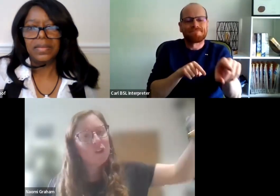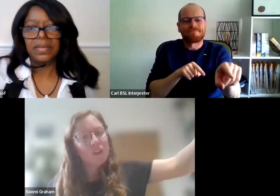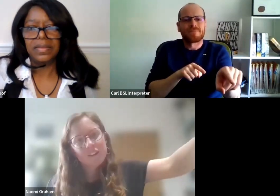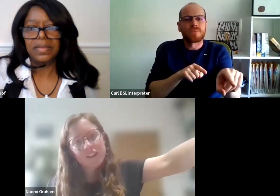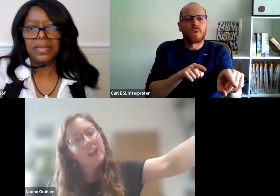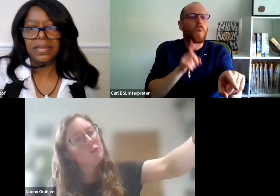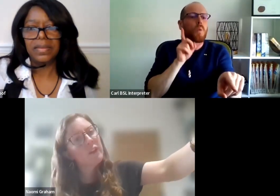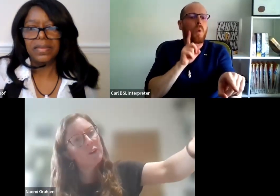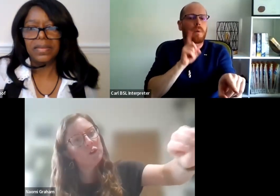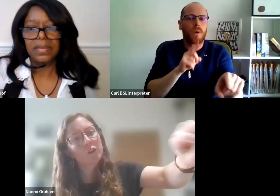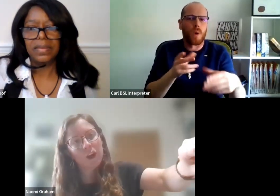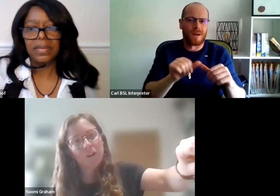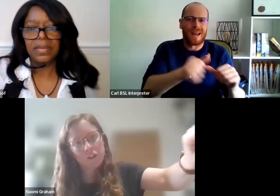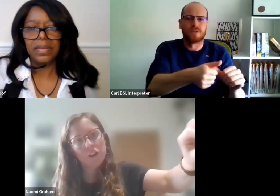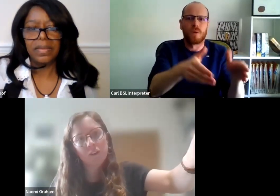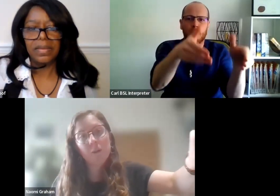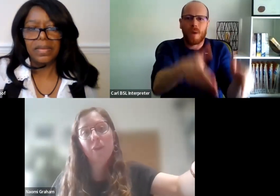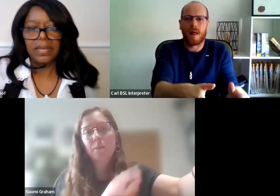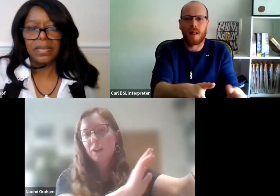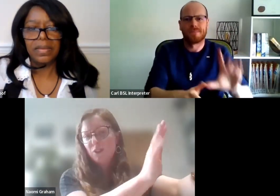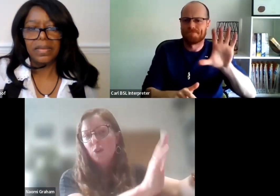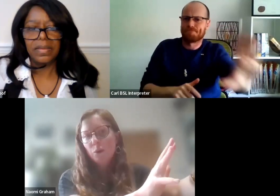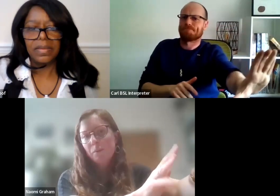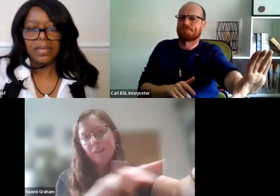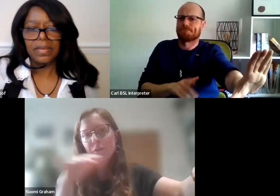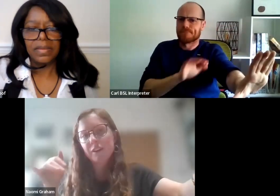no you need to stay over there on your own and do your own thing because you're a bit different